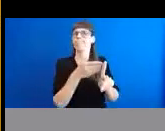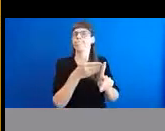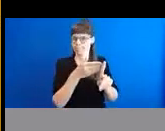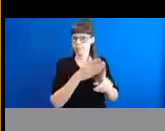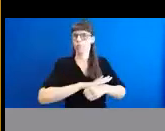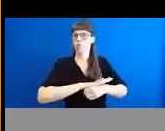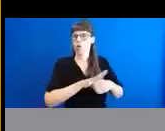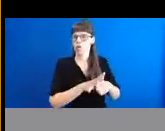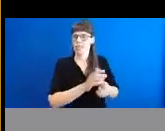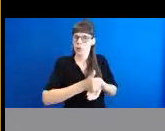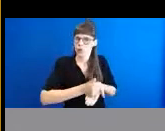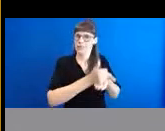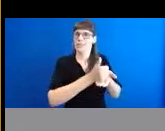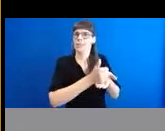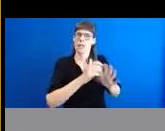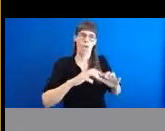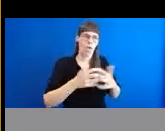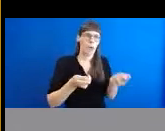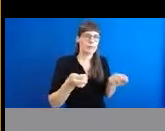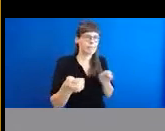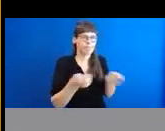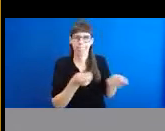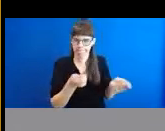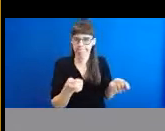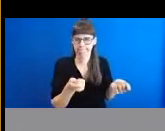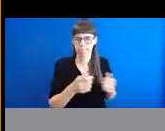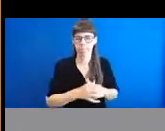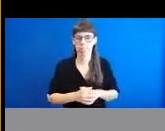nition disability inclusion strategy on this. One of these groups focused